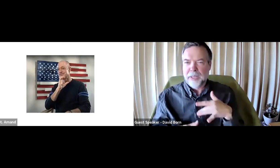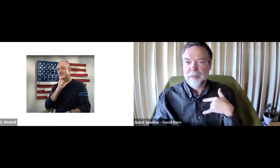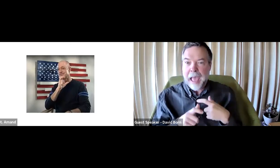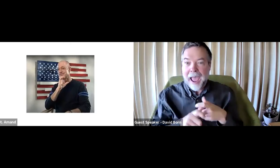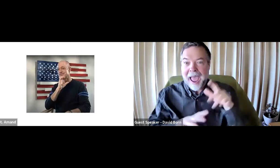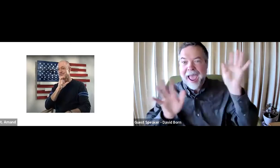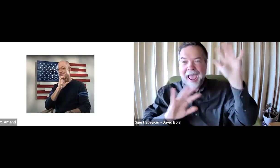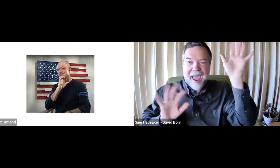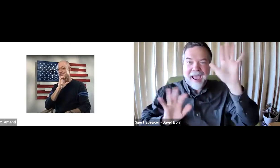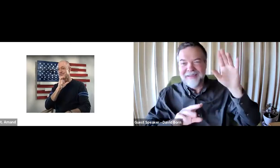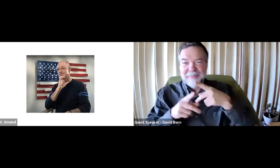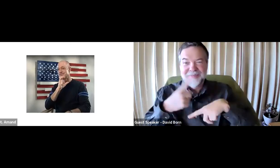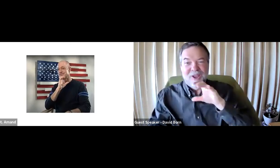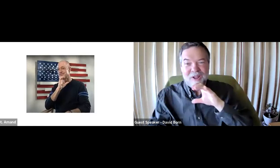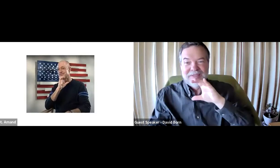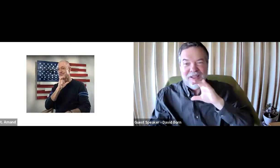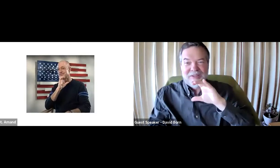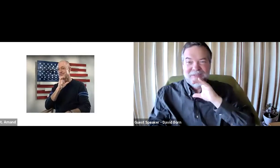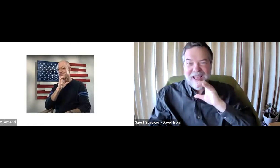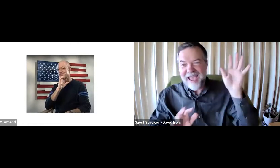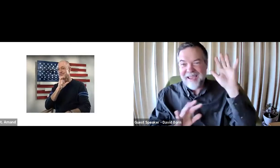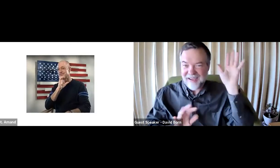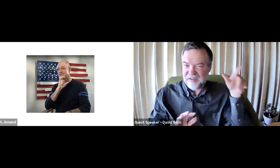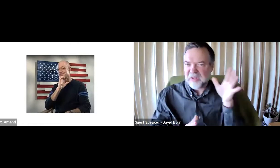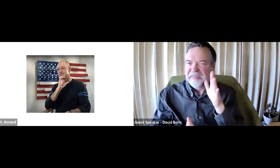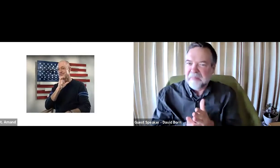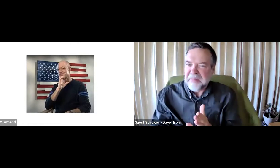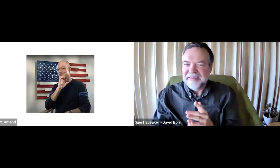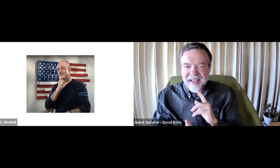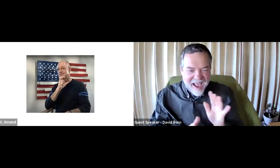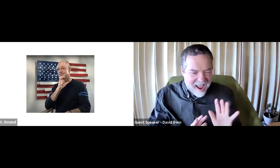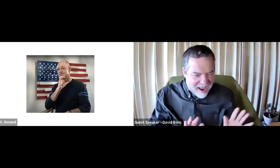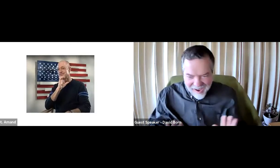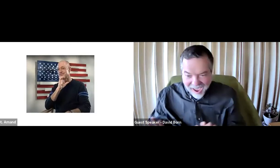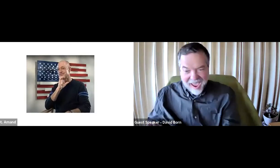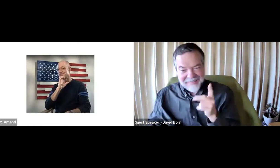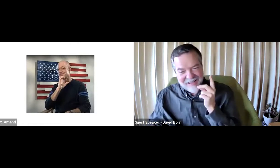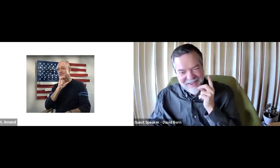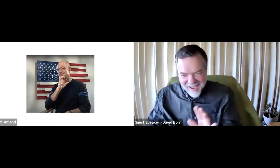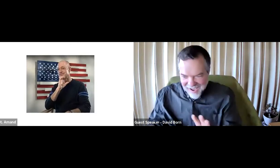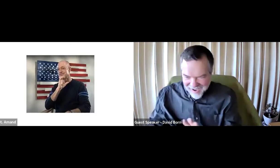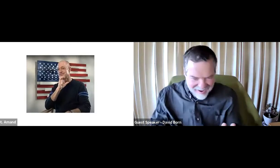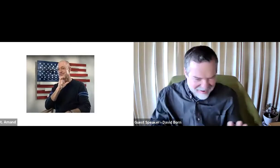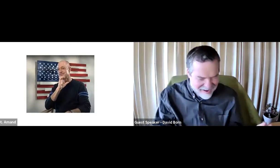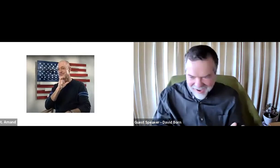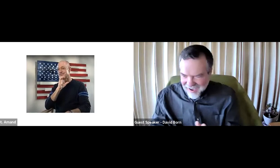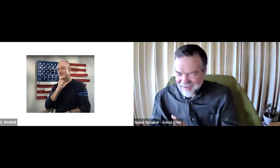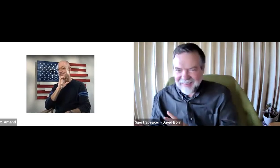and when I saw Guy, I would say, "Hey! Hey!" "Hi! David. Hi!" and "Hi, Guy! Hi, Guy!"